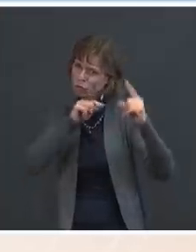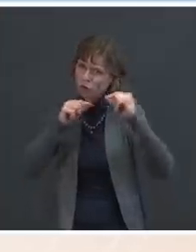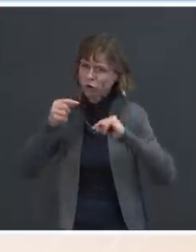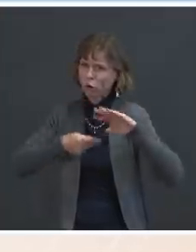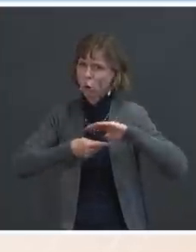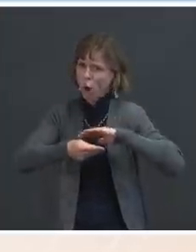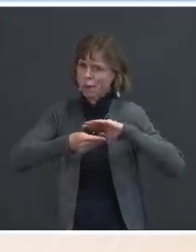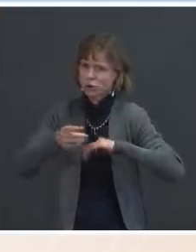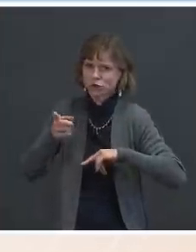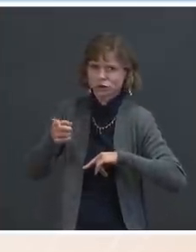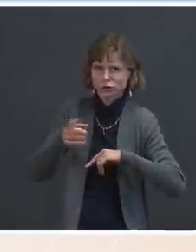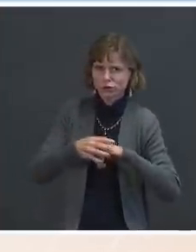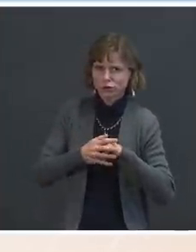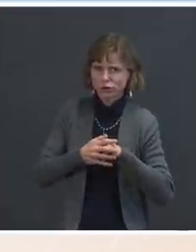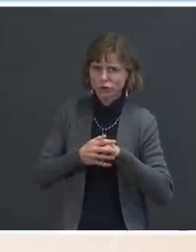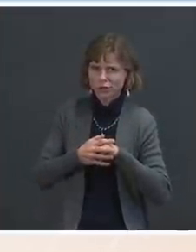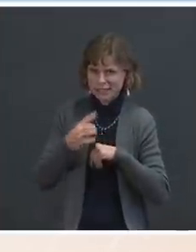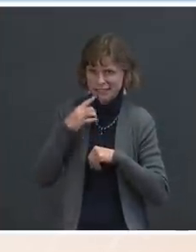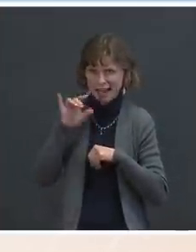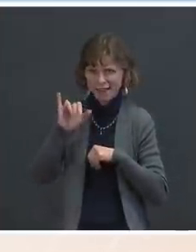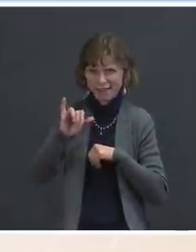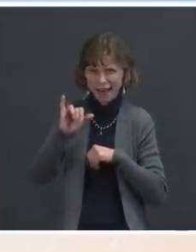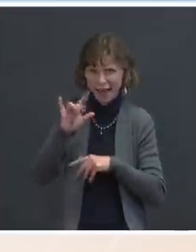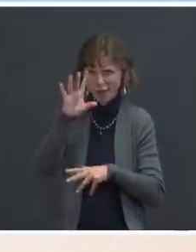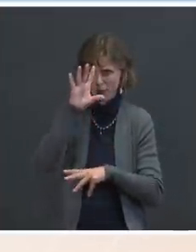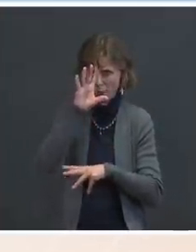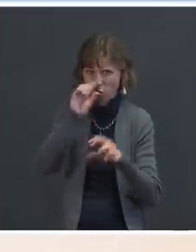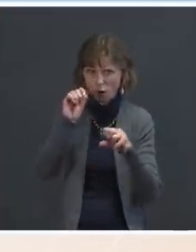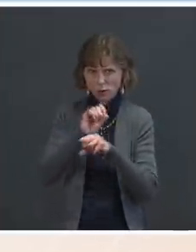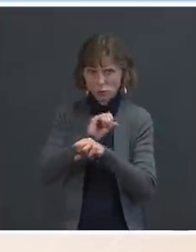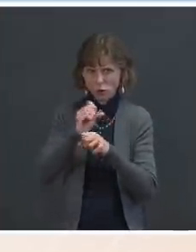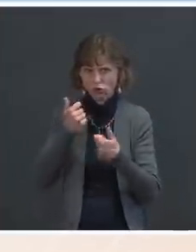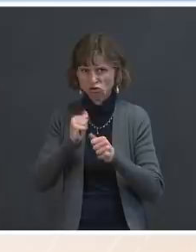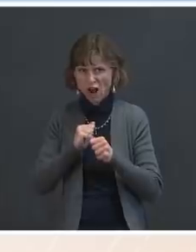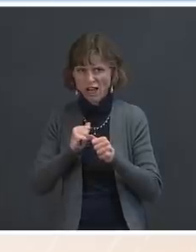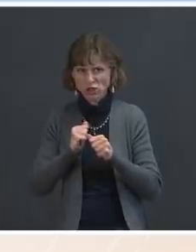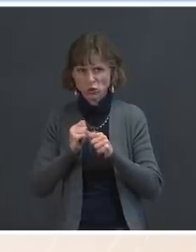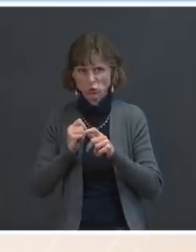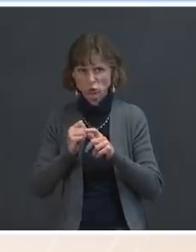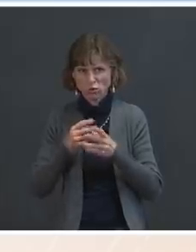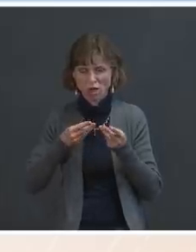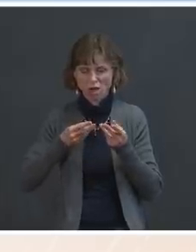that the President Hernández was working on this plan to flood the United States with cocaine? Ambassador Jacobson: Well, I think one of the things